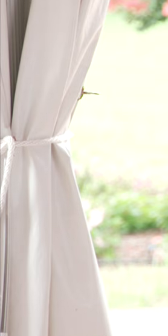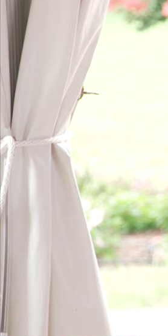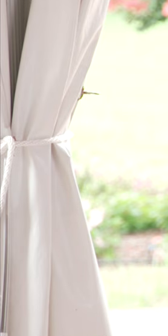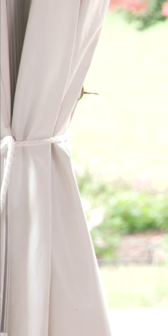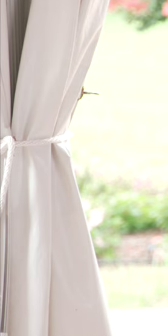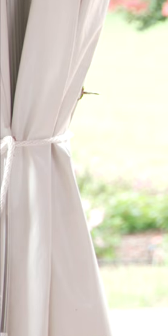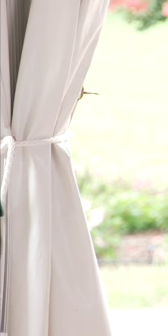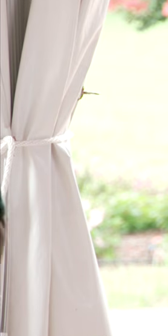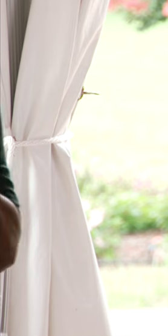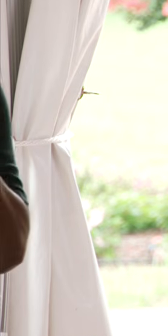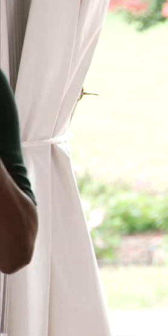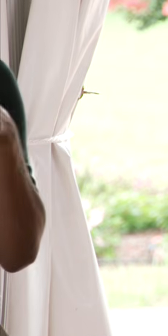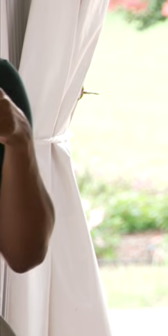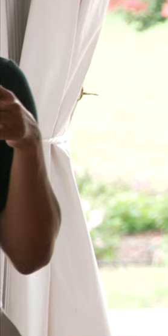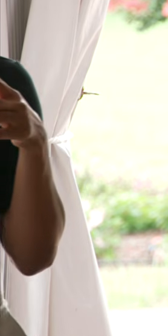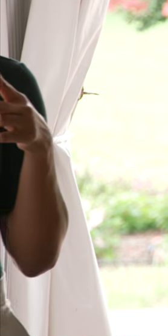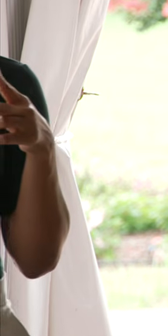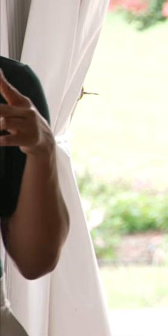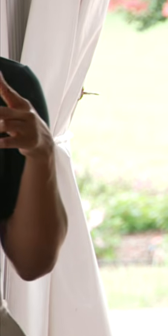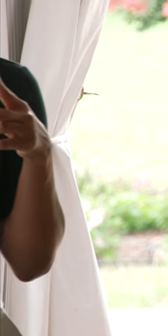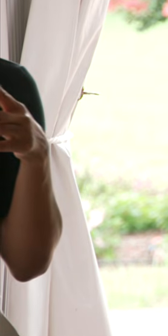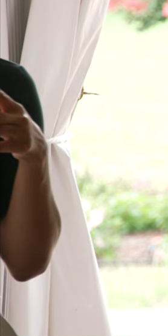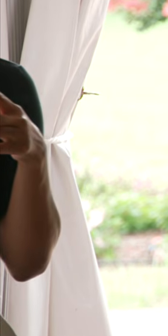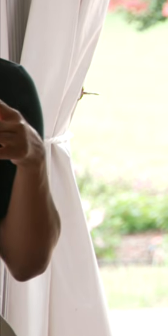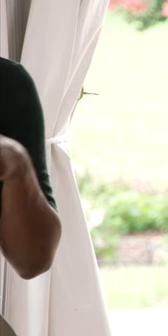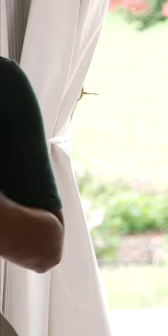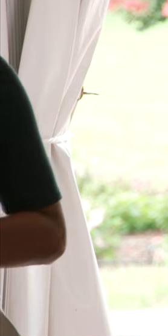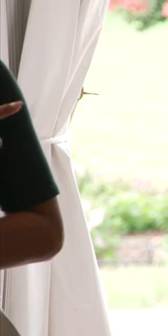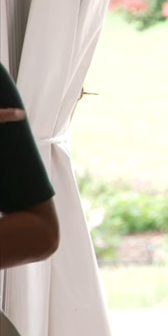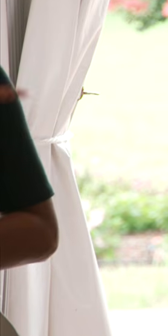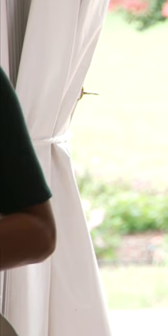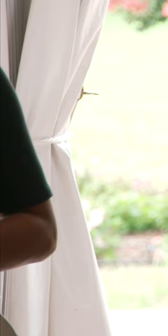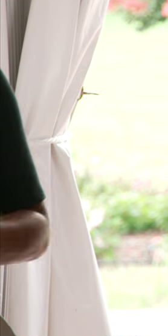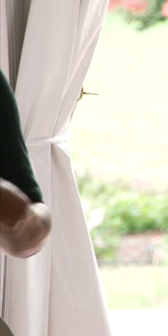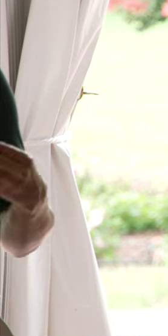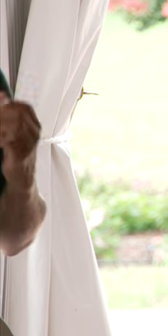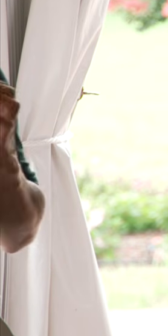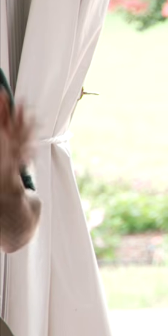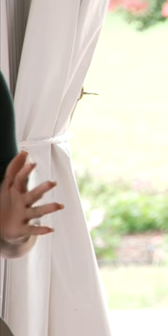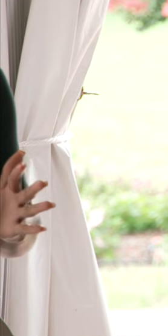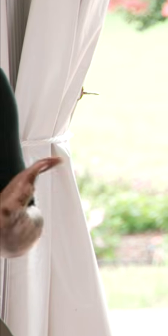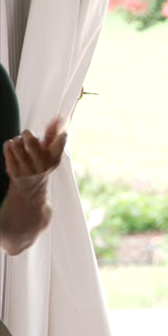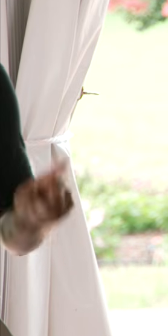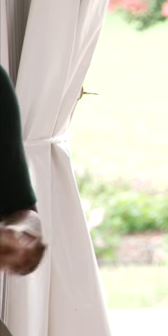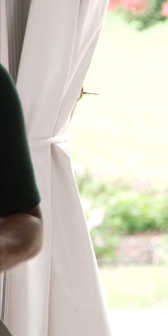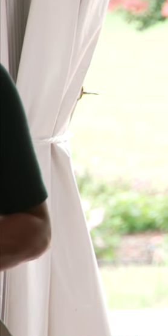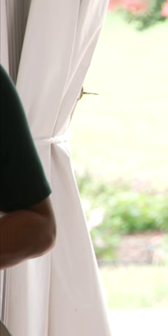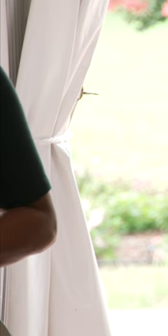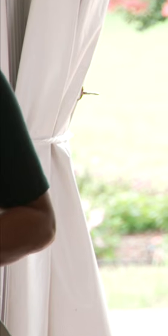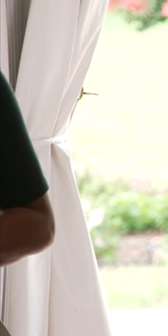and asking him if he knew anything about a study that had gone on in Tuskegee for all these years.